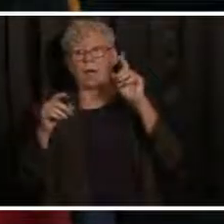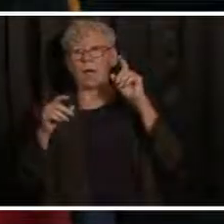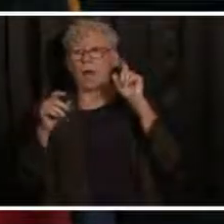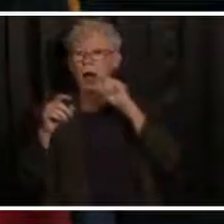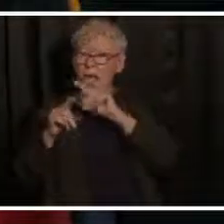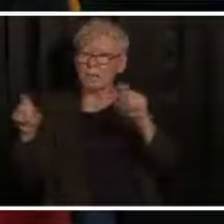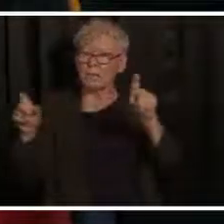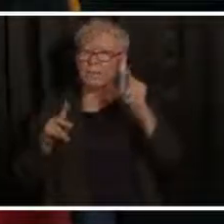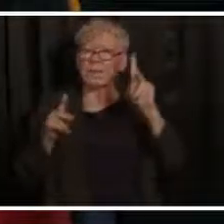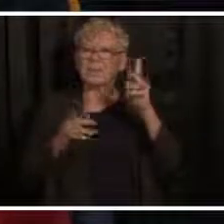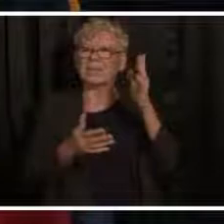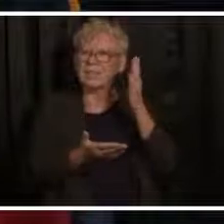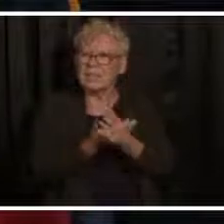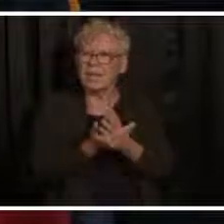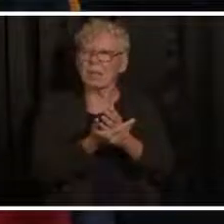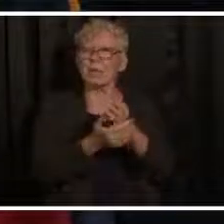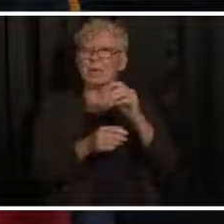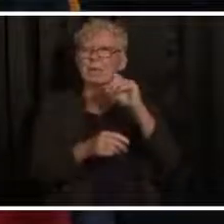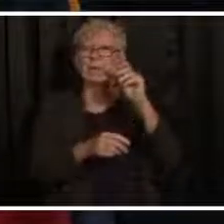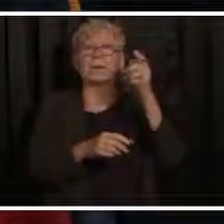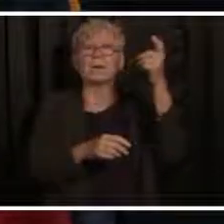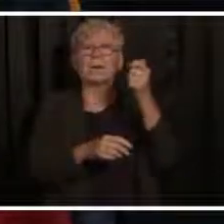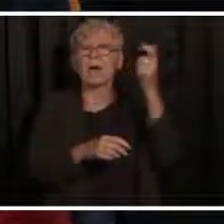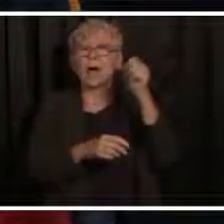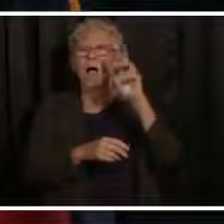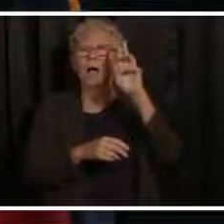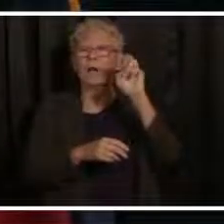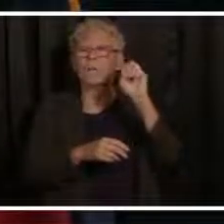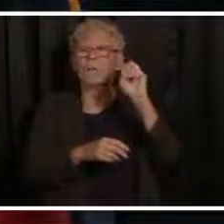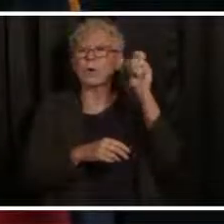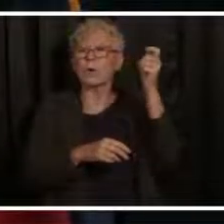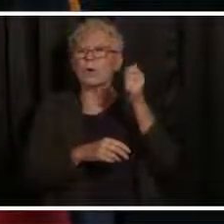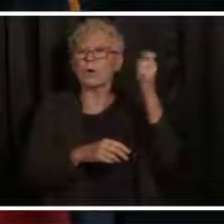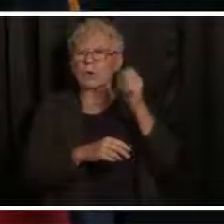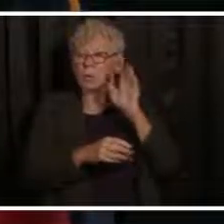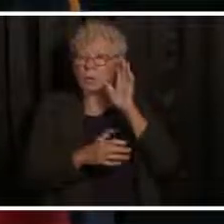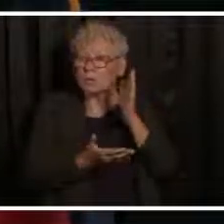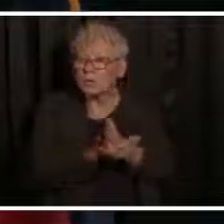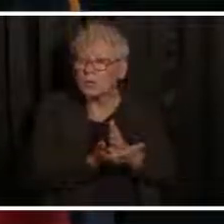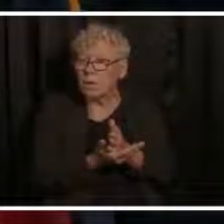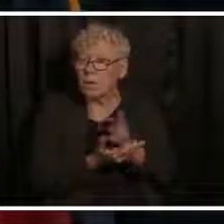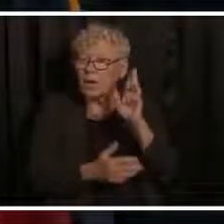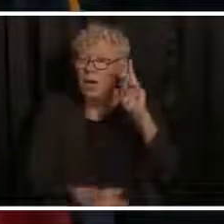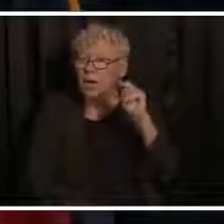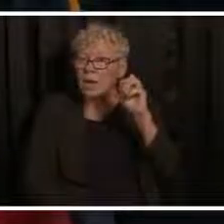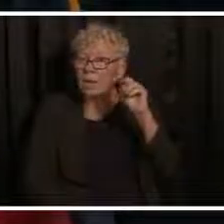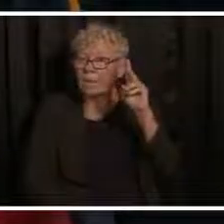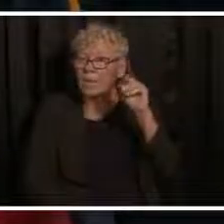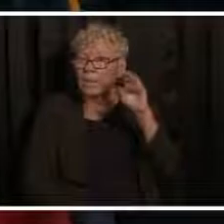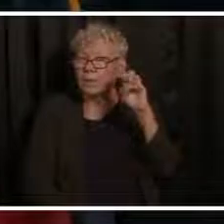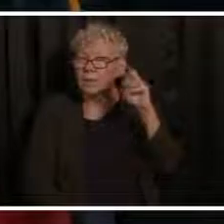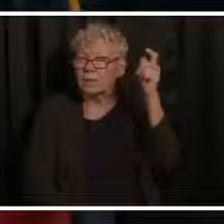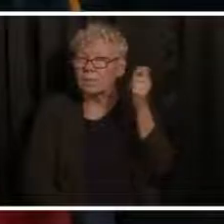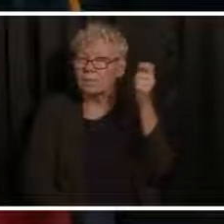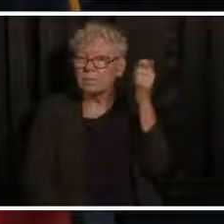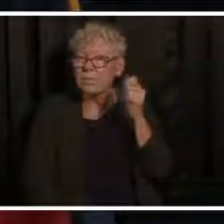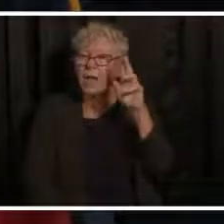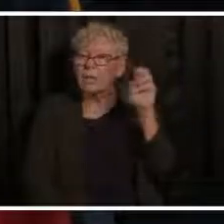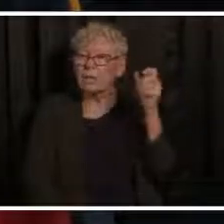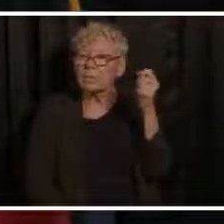$300 I joined the list of states ending the benefits and uh what are other ways to state can help you get back to work?